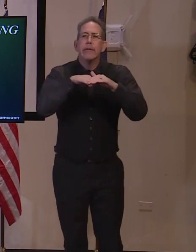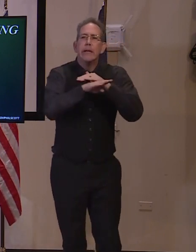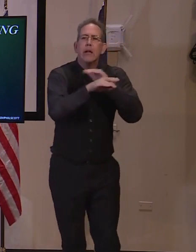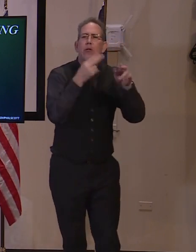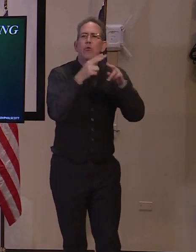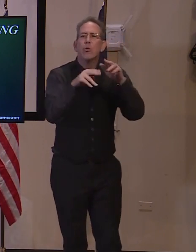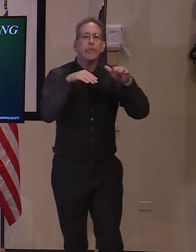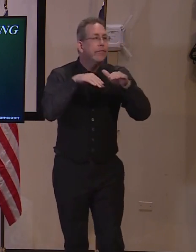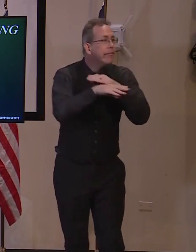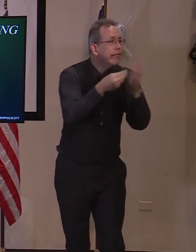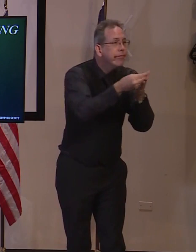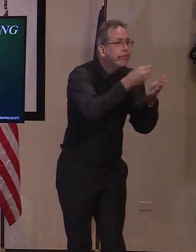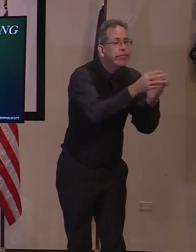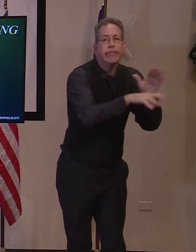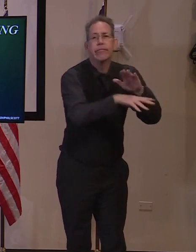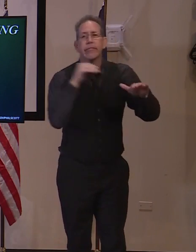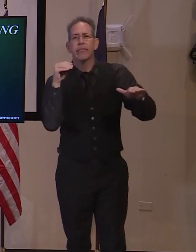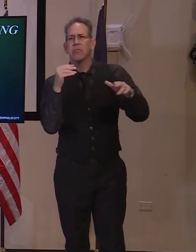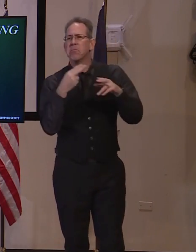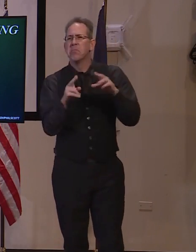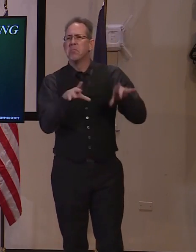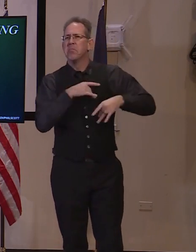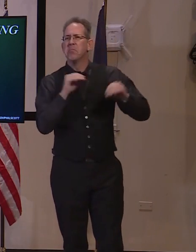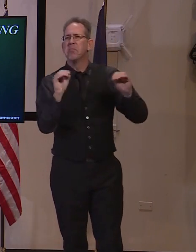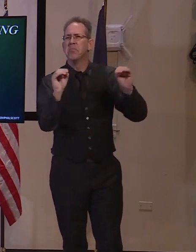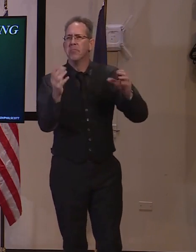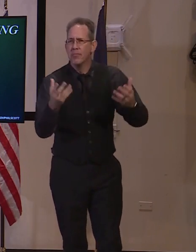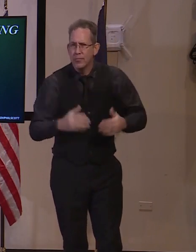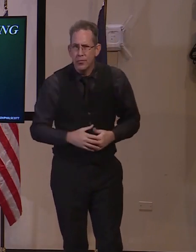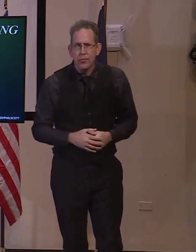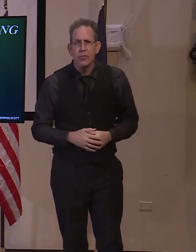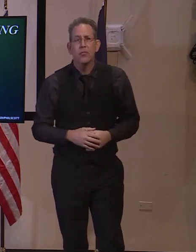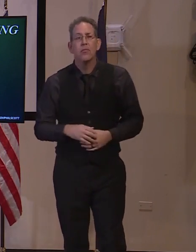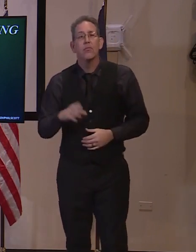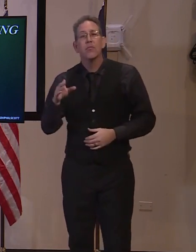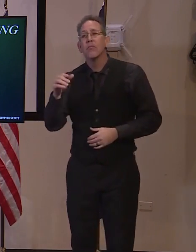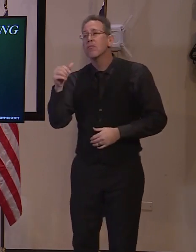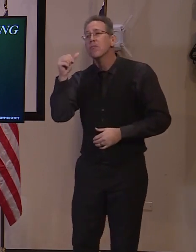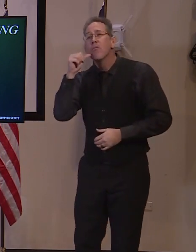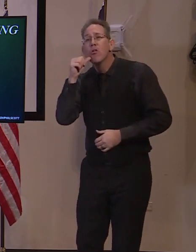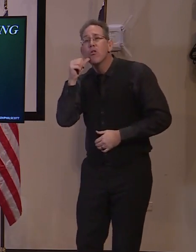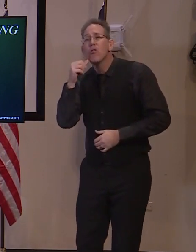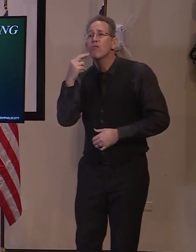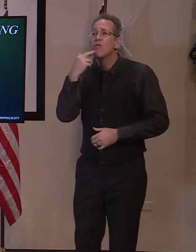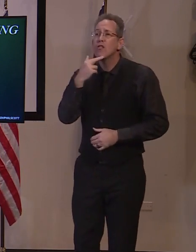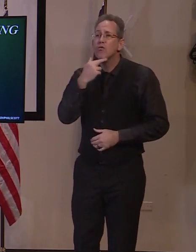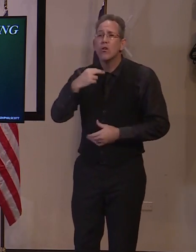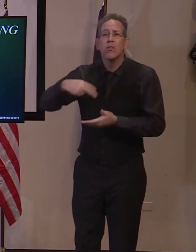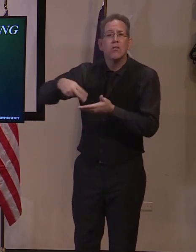longer interactions occur and masking is obviously much less practical there as well.